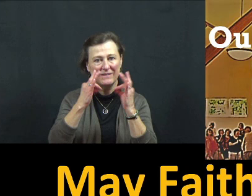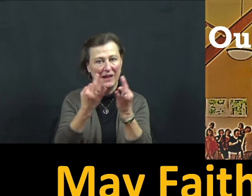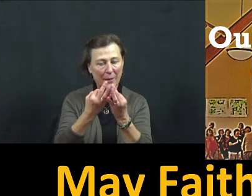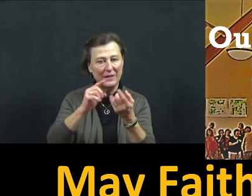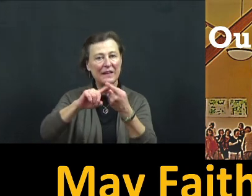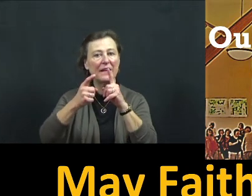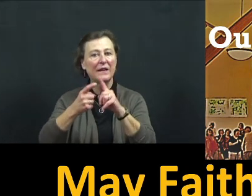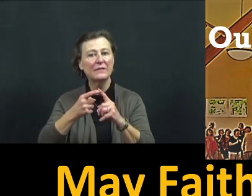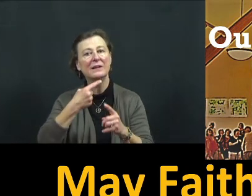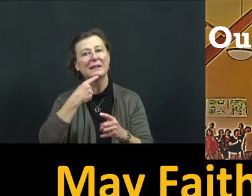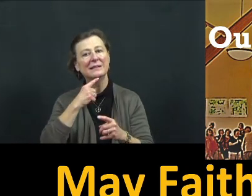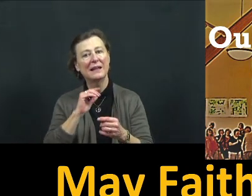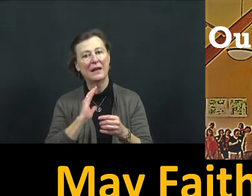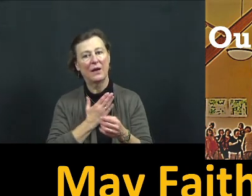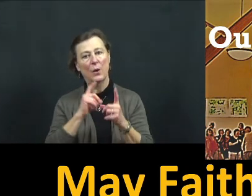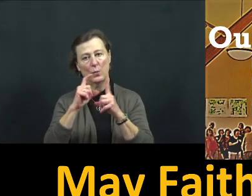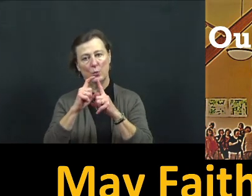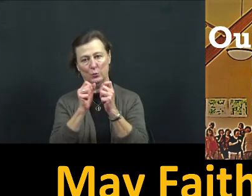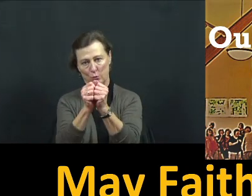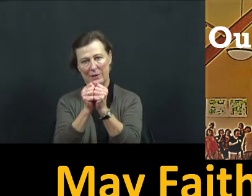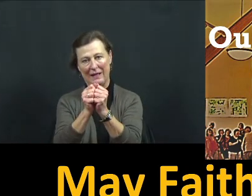saying these words together.